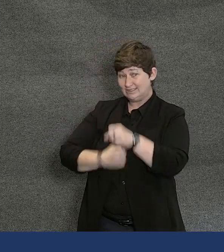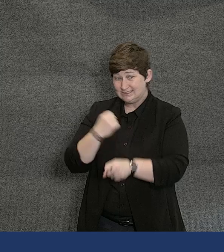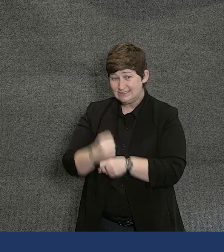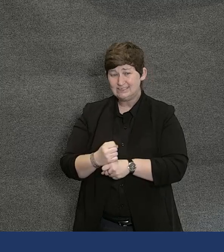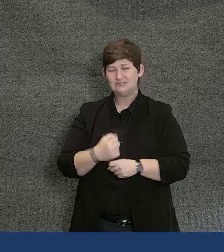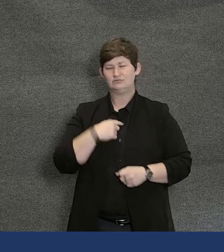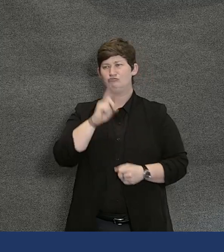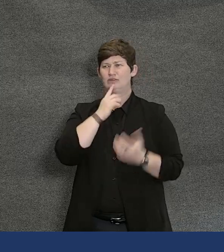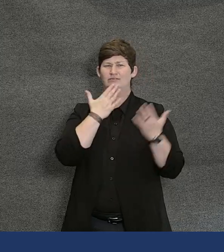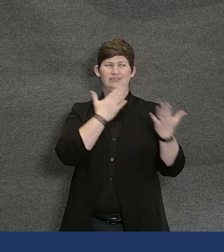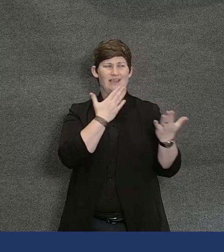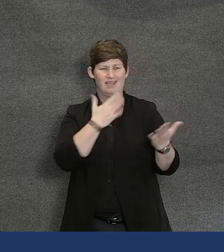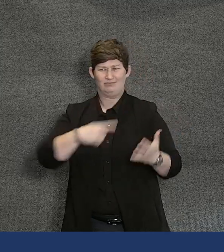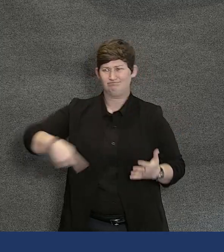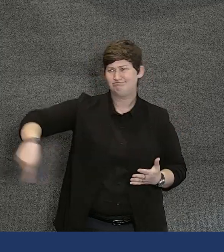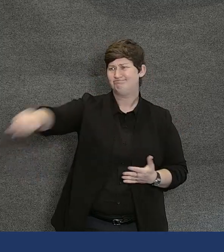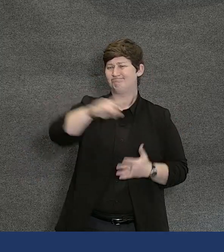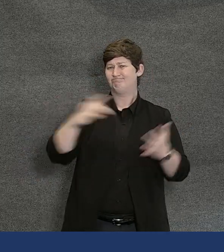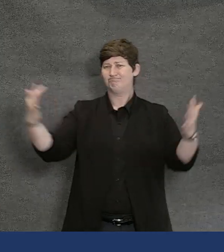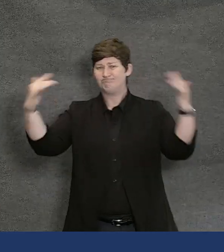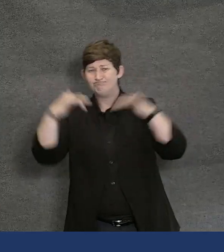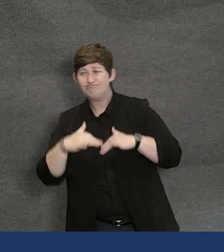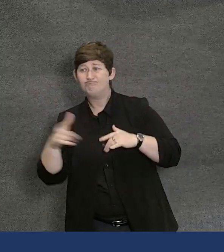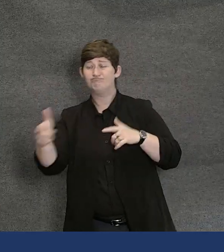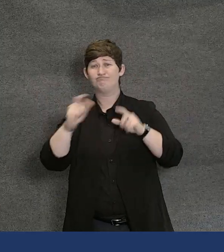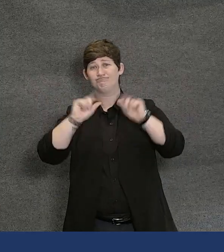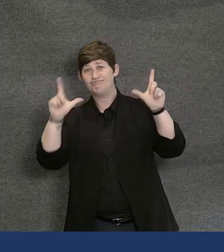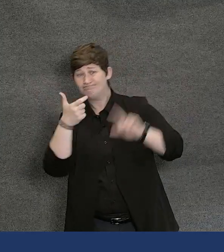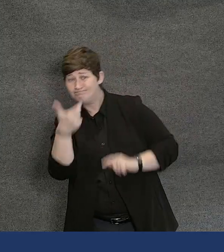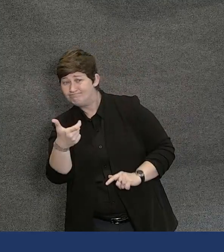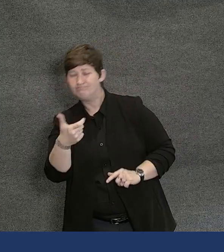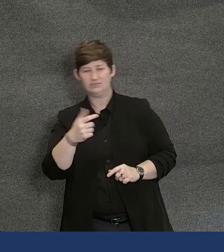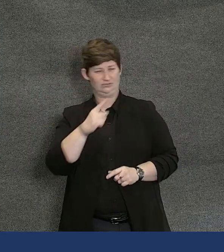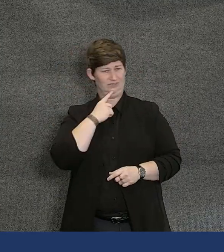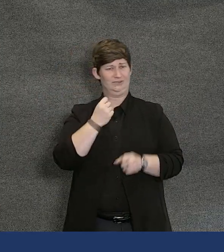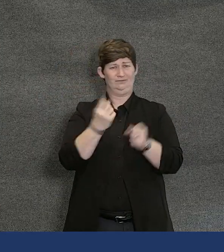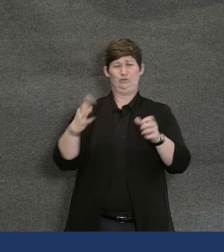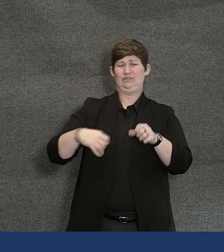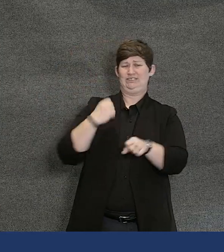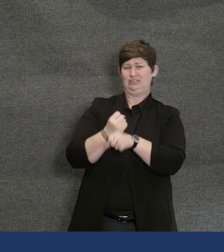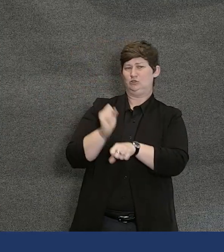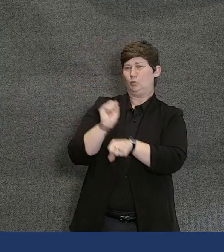I have spent the last, probably four or five years working alongside you in this industry, and it's